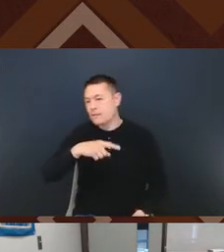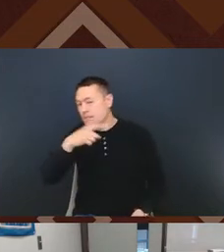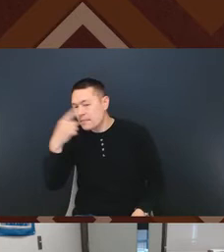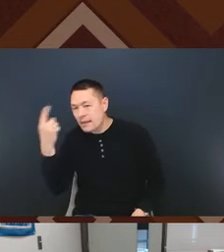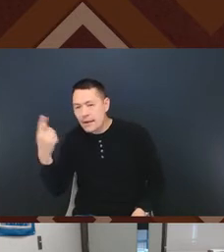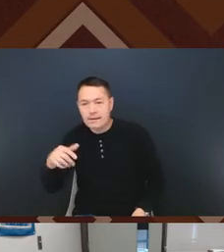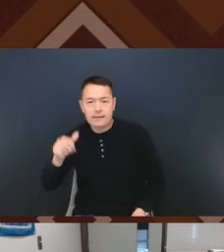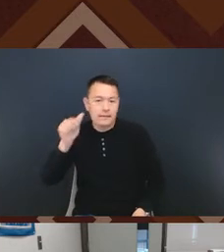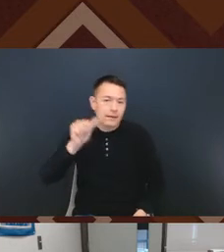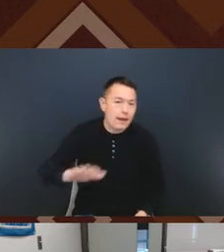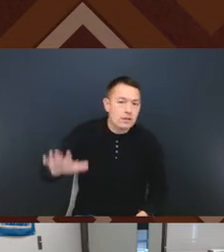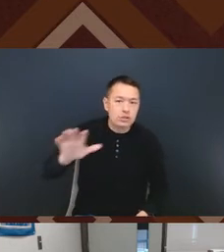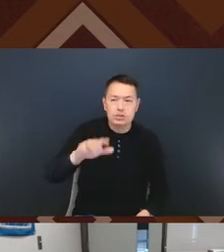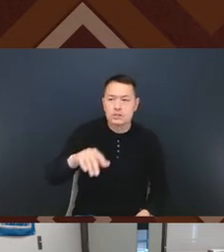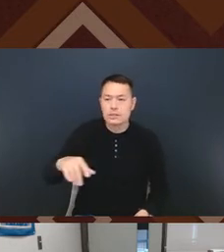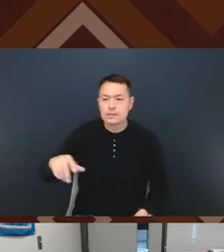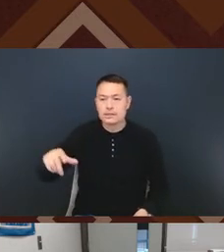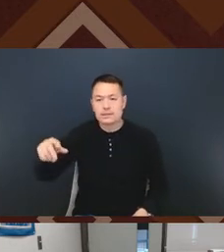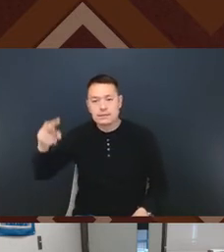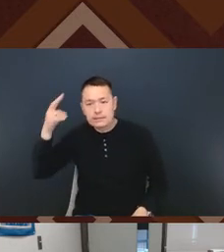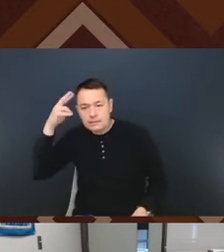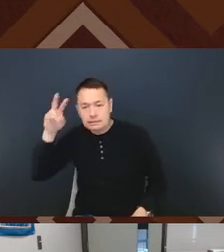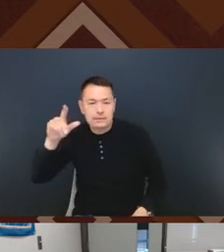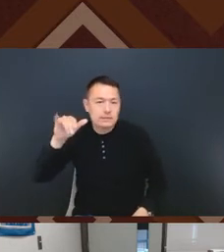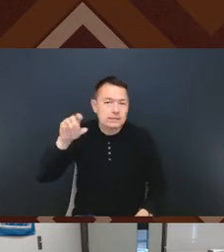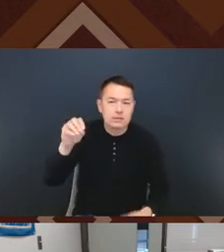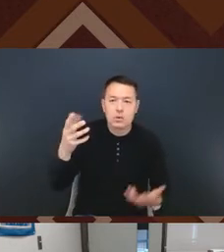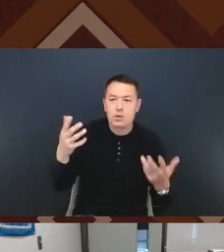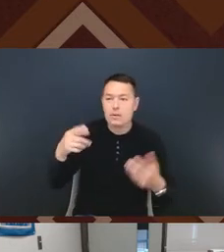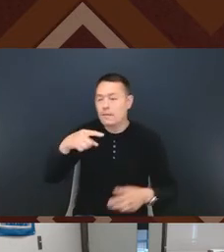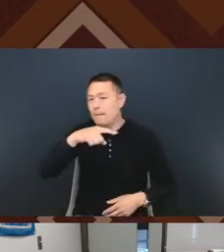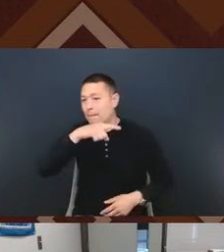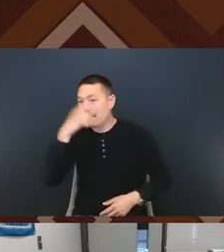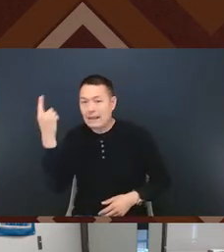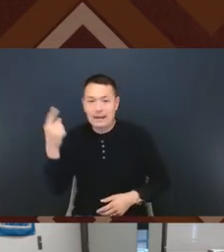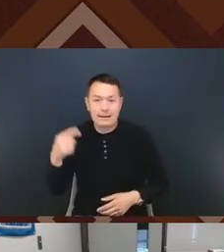That's getting rich, poor, good looking, ugly, straight, gay.